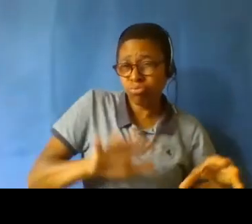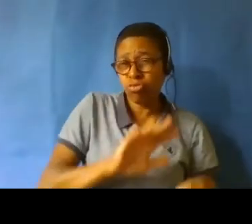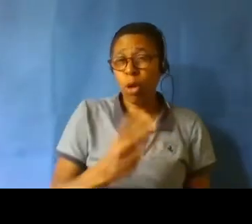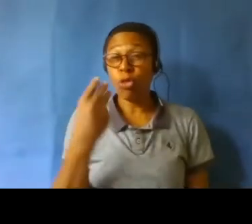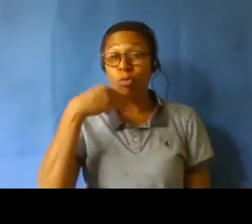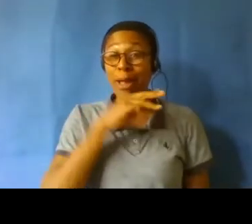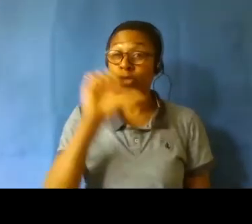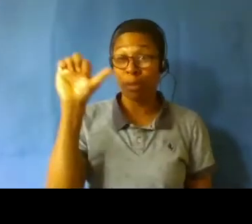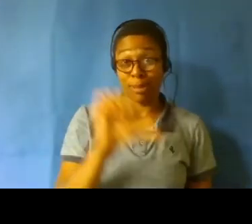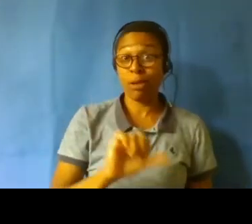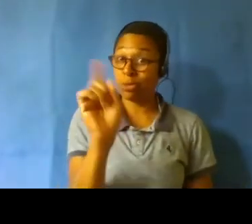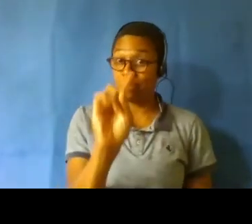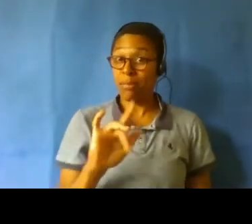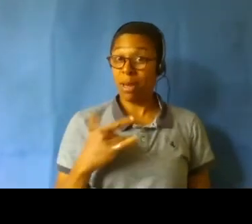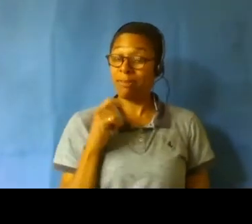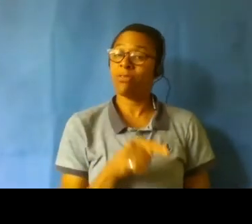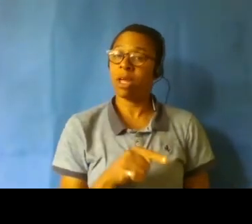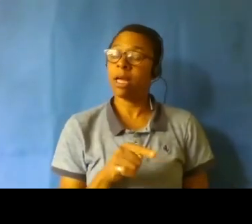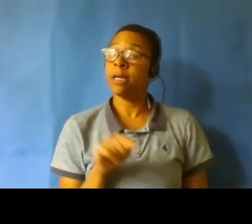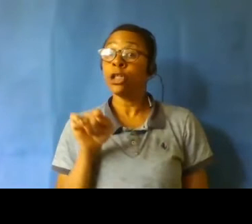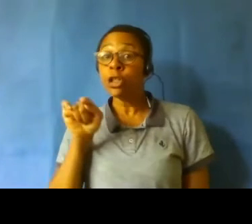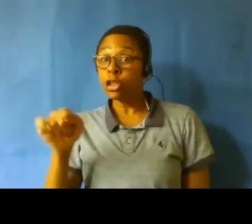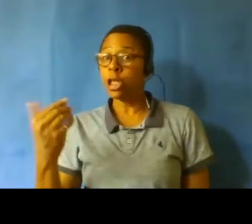me that quick access to medical care on the island is not always possible or